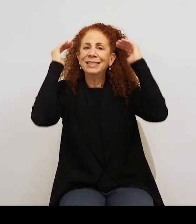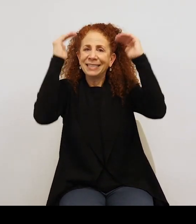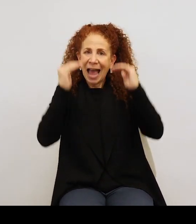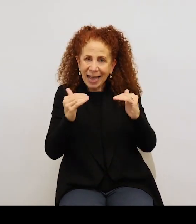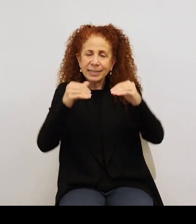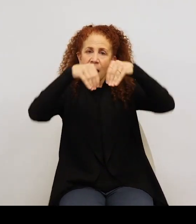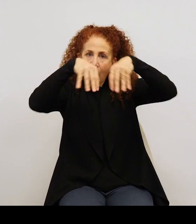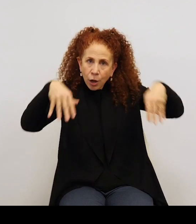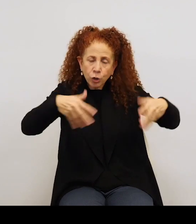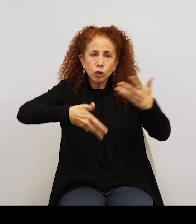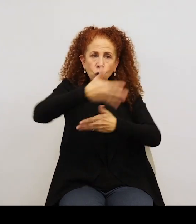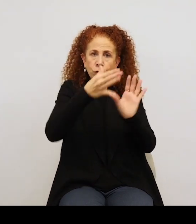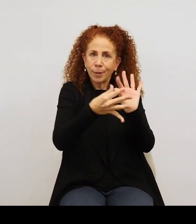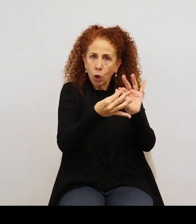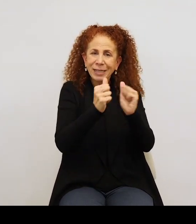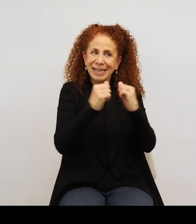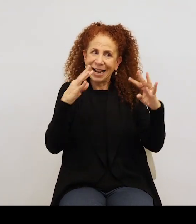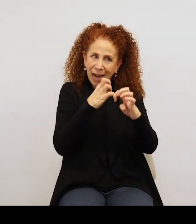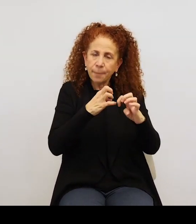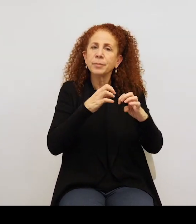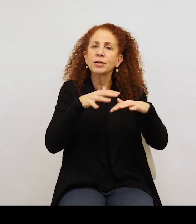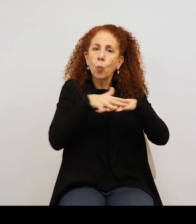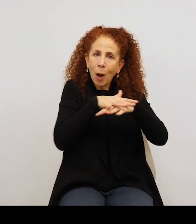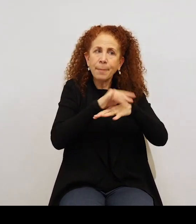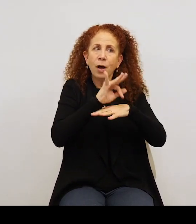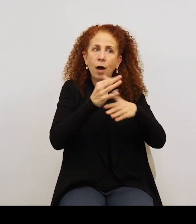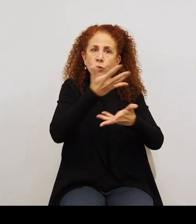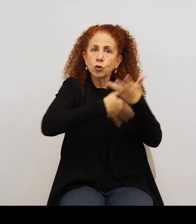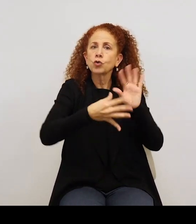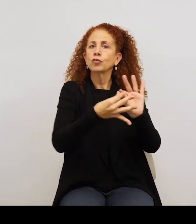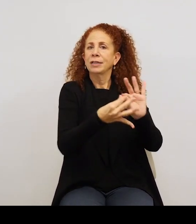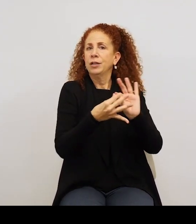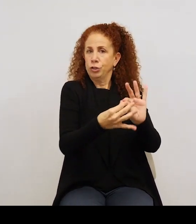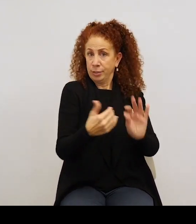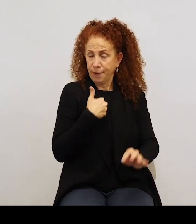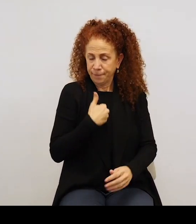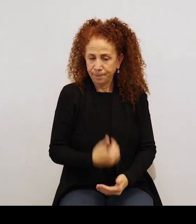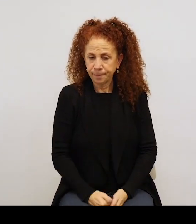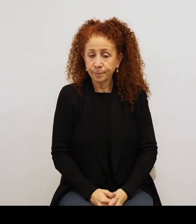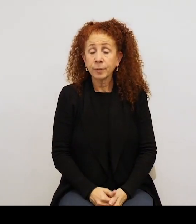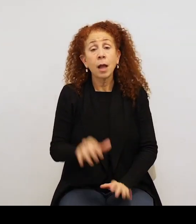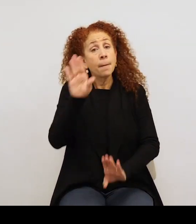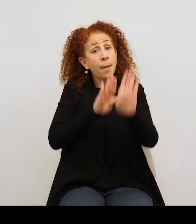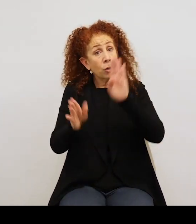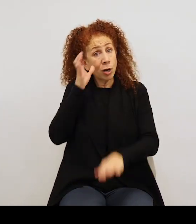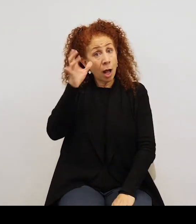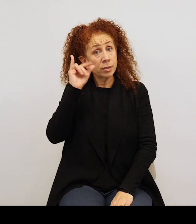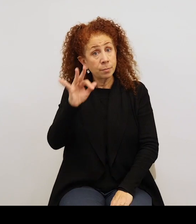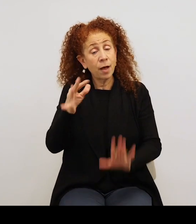and social belonging in a complex web of social relations. Biological notions of kinship and family